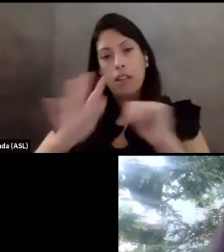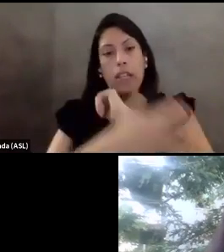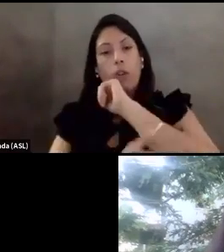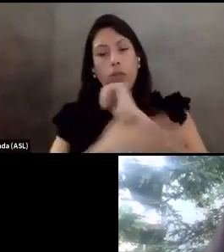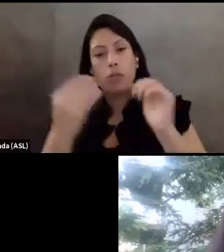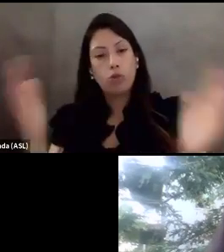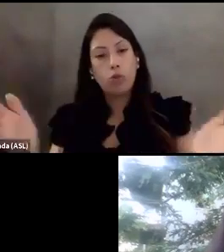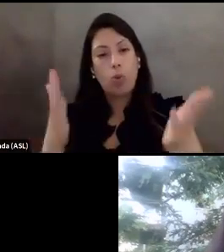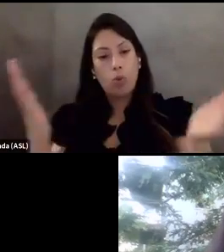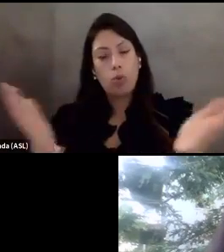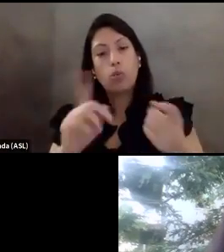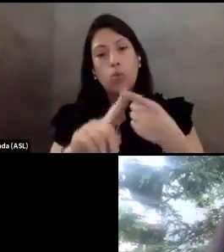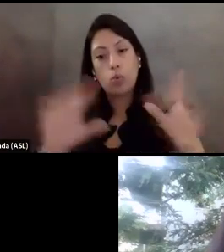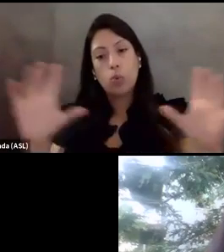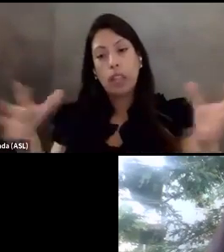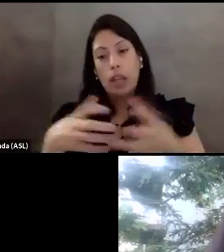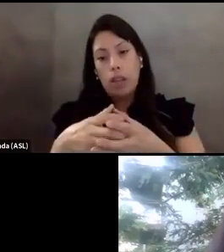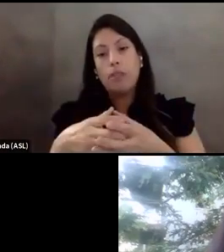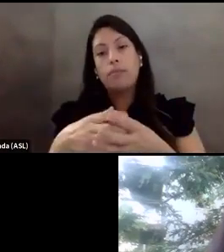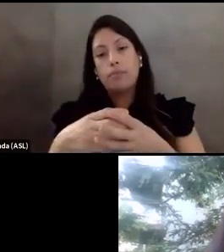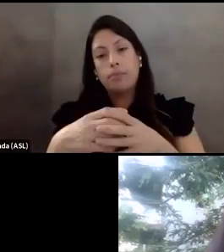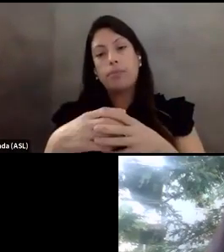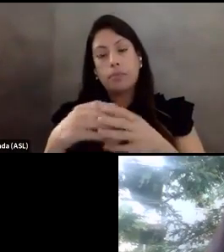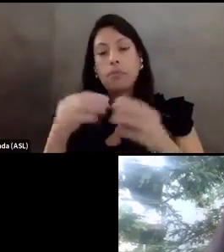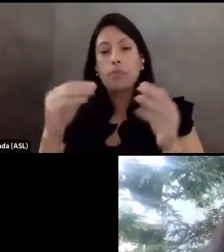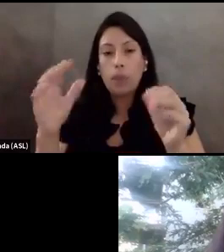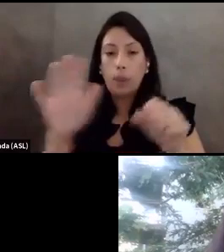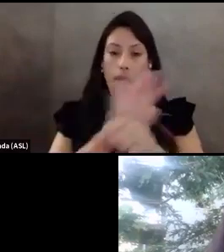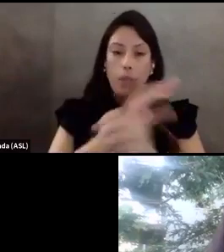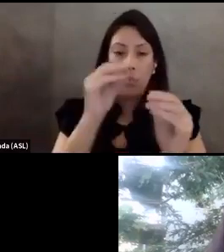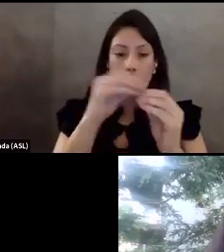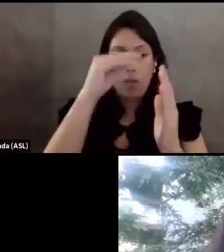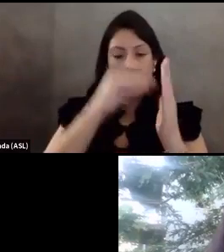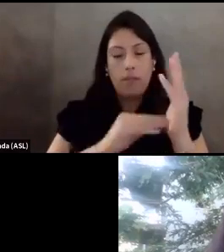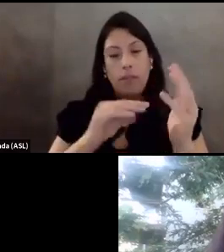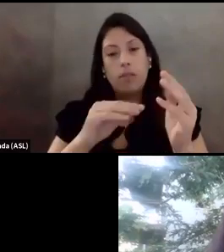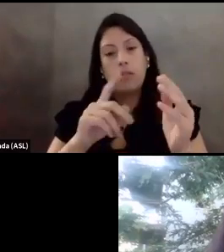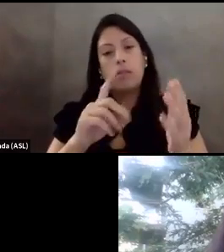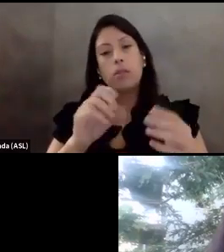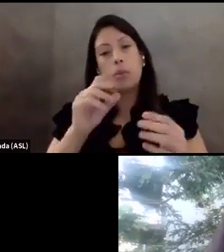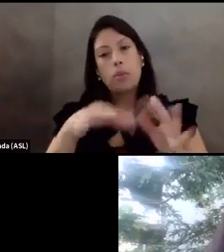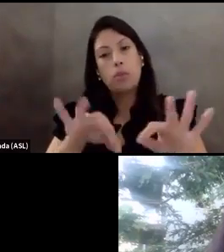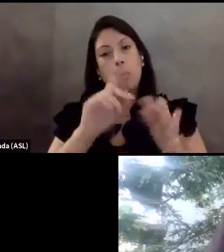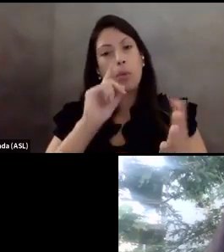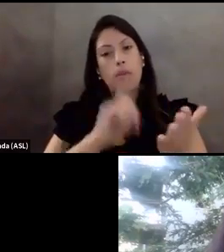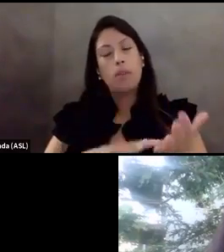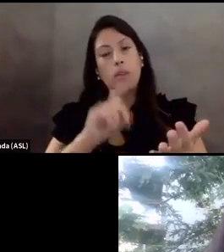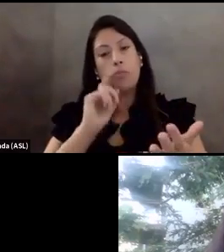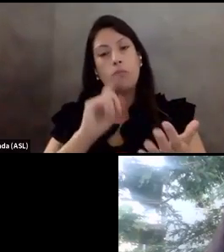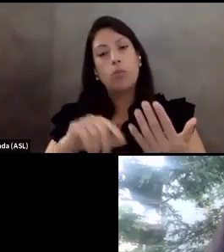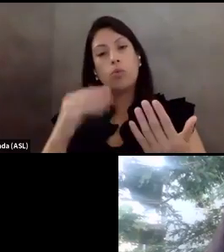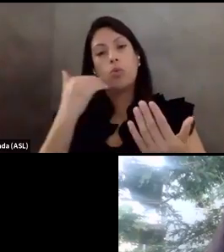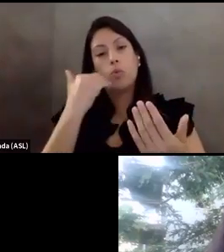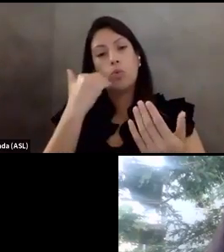to, you know, gather as complete of information in that area as possible, recognizing the challenges to gathering that information at times.